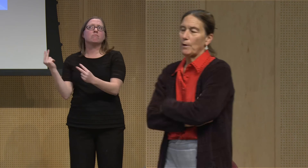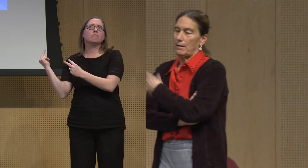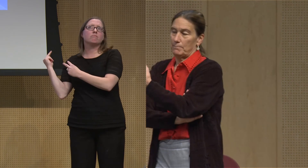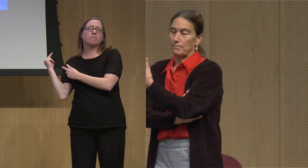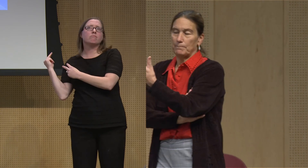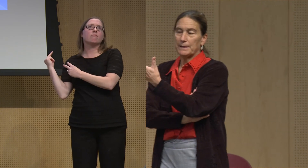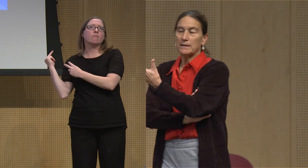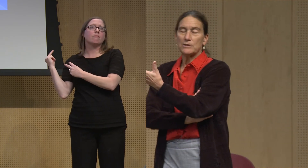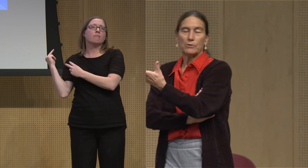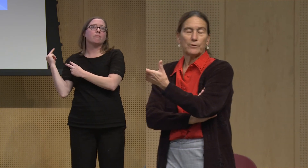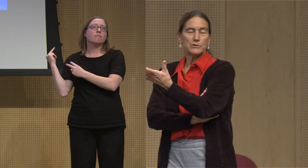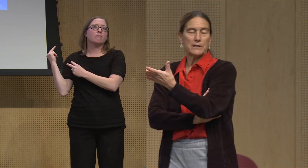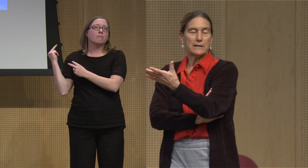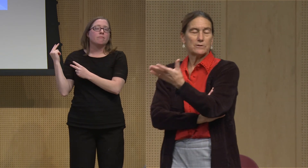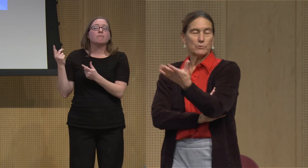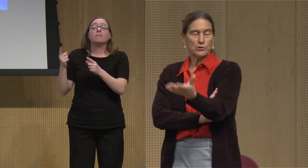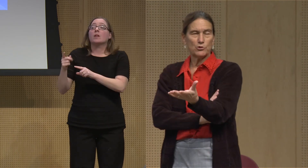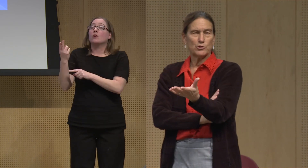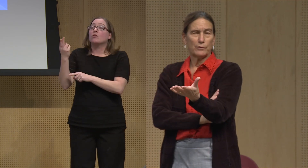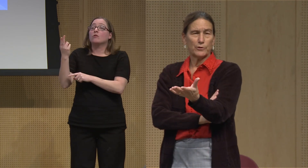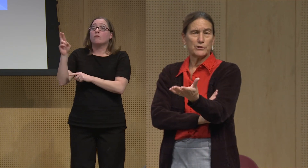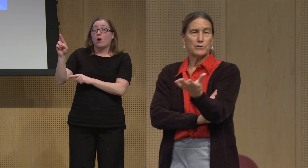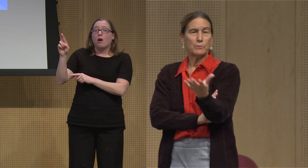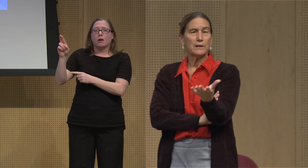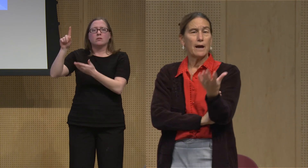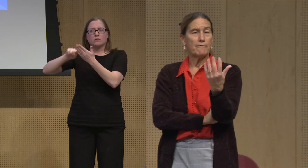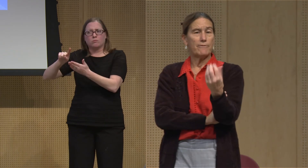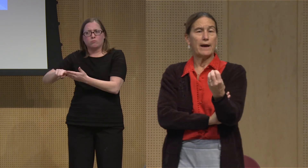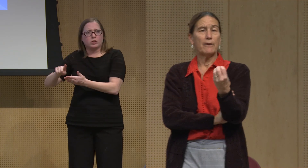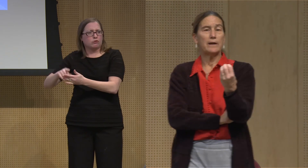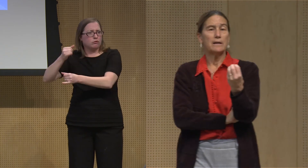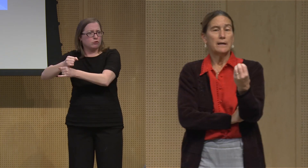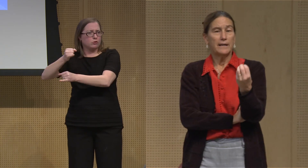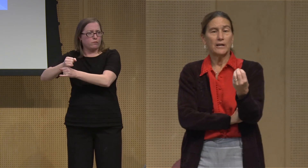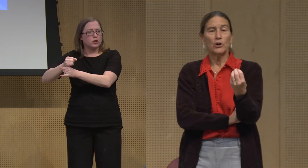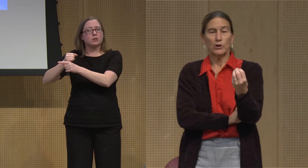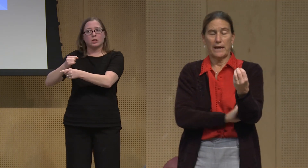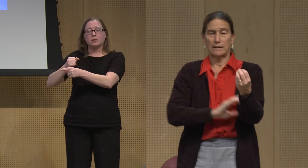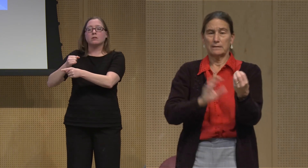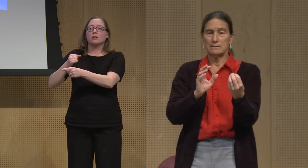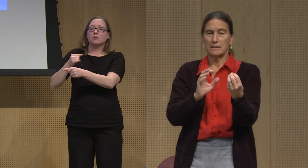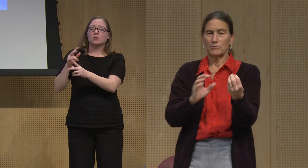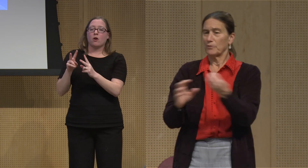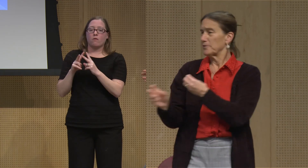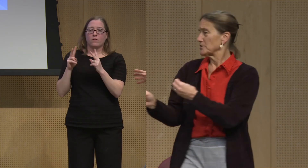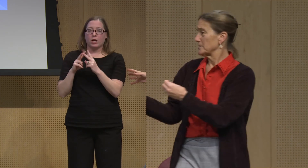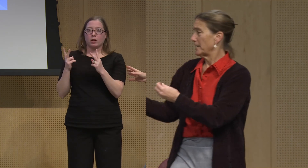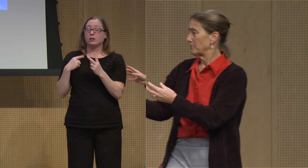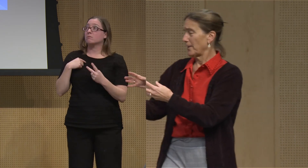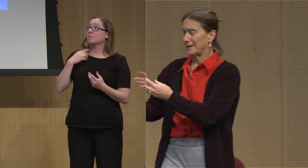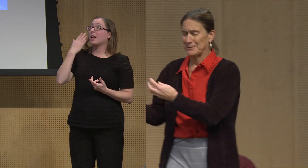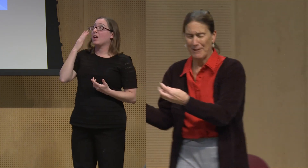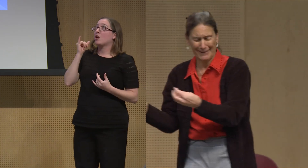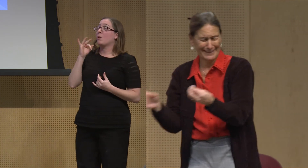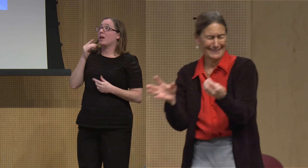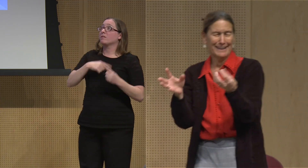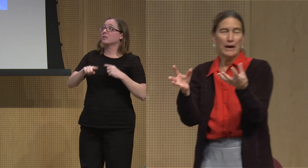BECAUSE THE UNIVERSITY IS A RESEARCH UNIVERSITY, YOU REALLY GOT VERY INCULCATED-- I DON'T KNOW IF THERE'S A SIGN FOR THAT--HA--